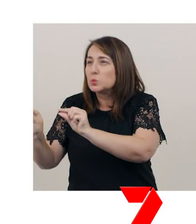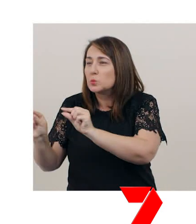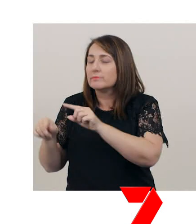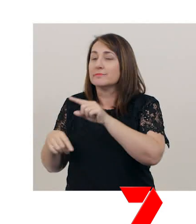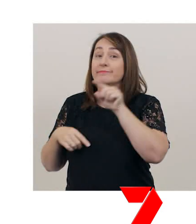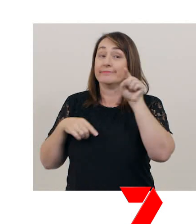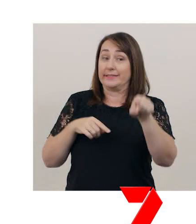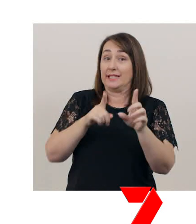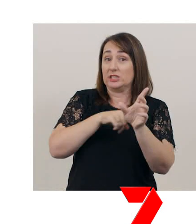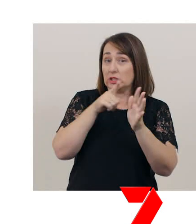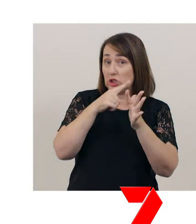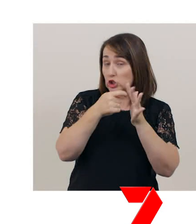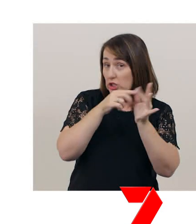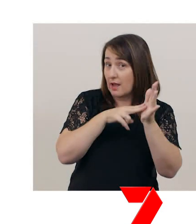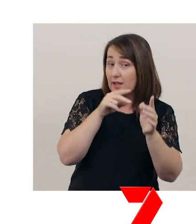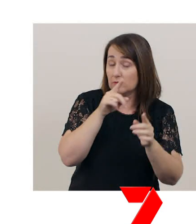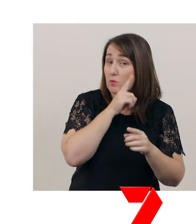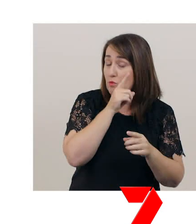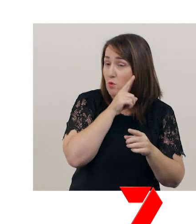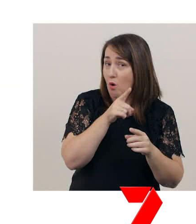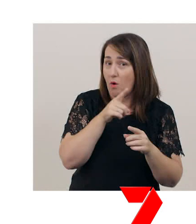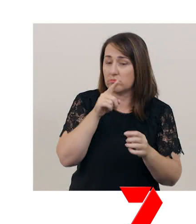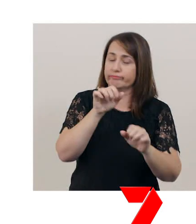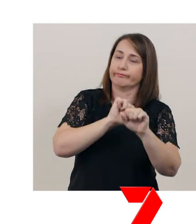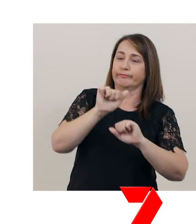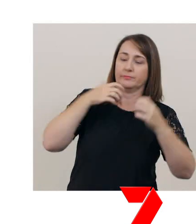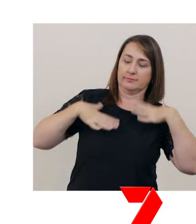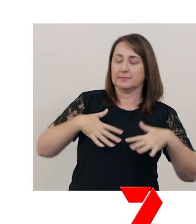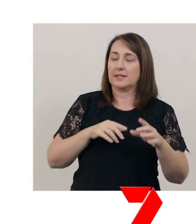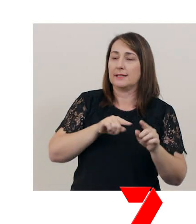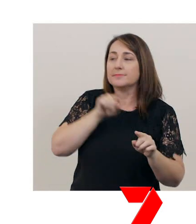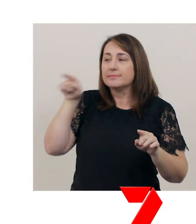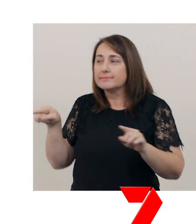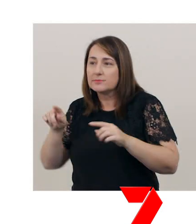she put on her step-daughter’s shabby, worn-out coat, and crept to the stream.